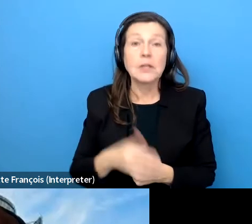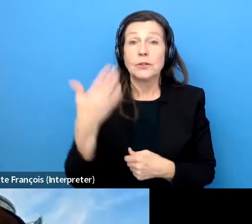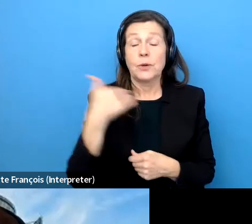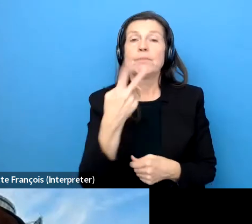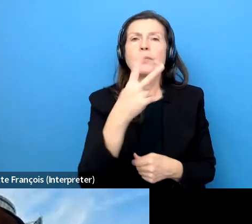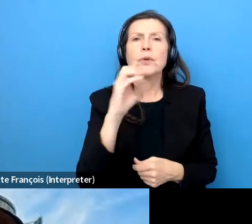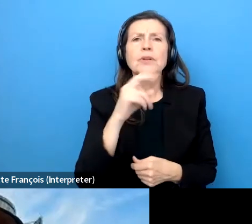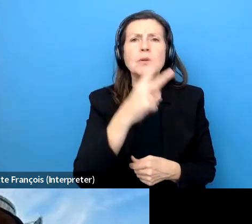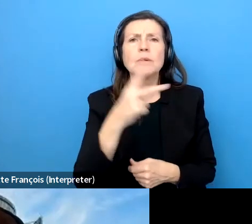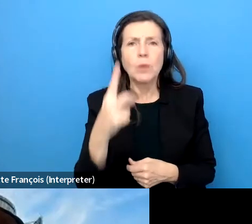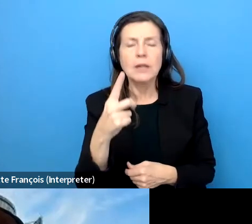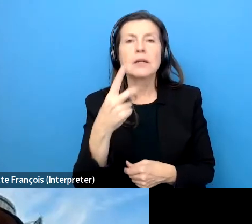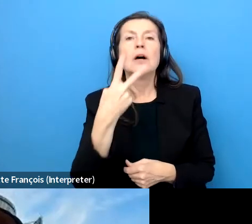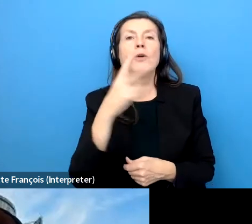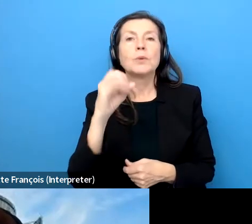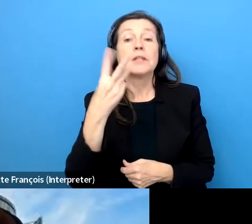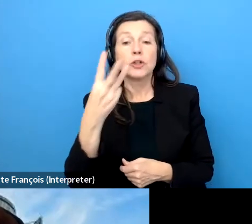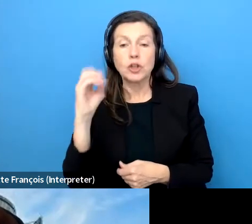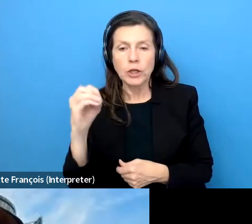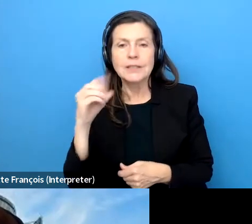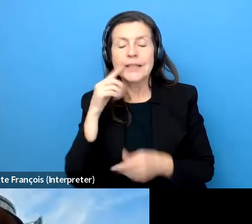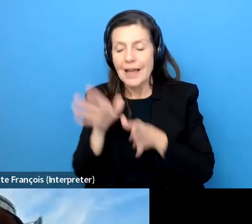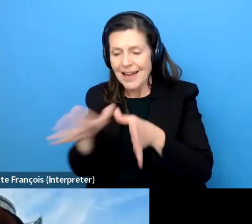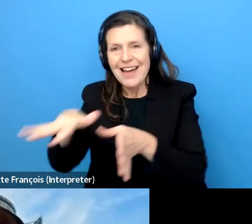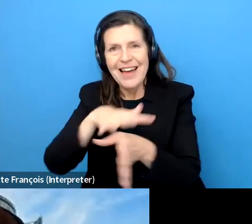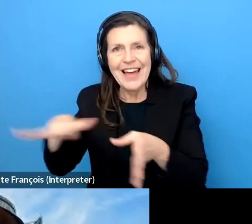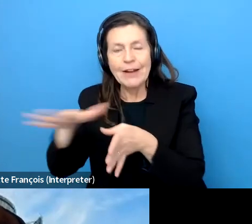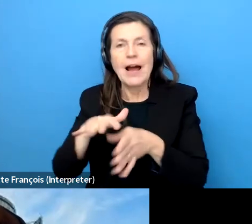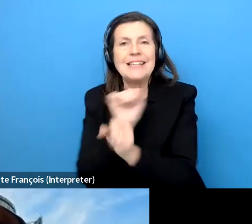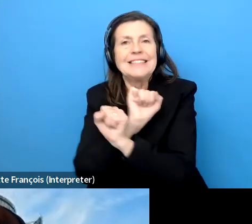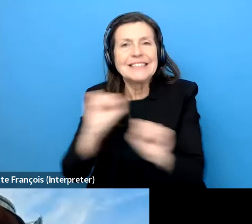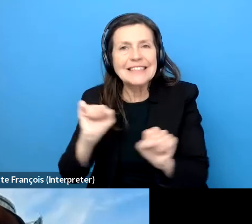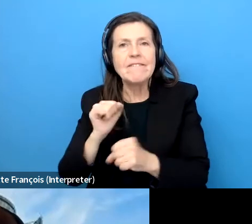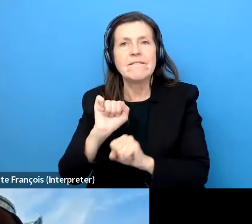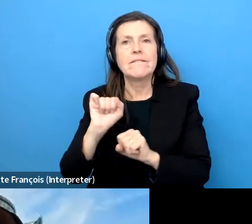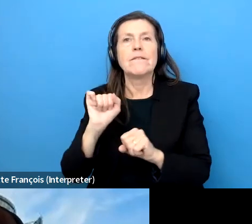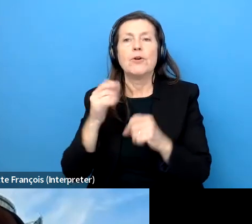it'll pursue actions areas of protection of people with disabilities